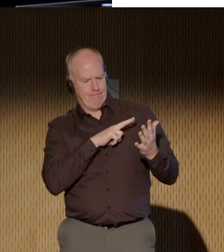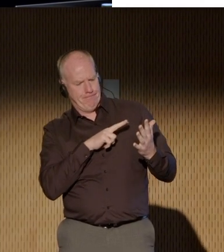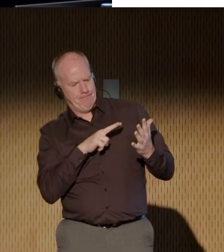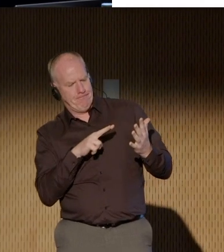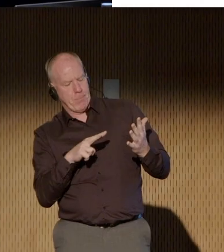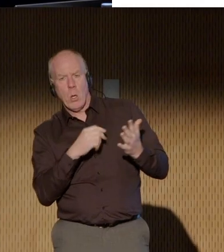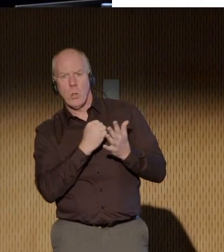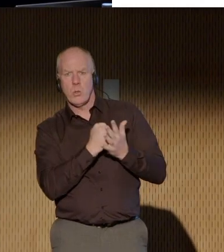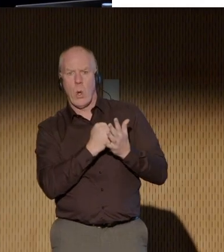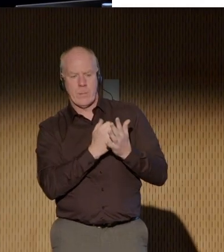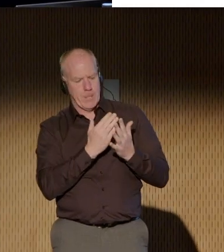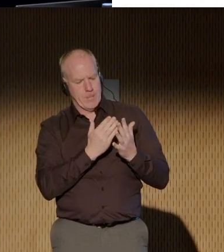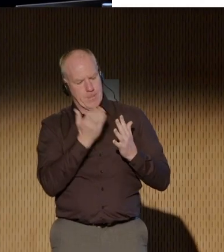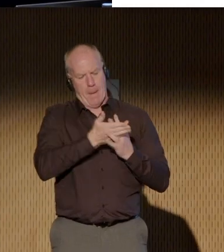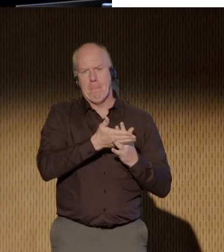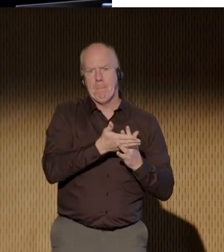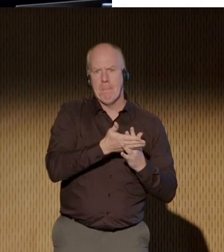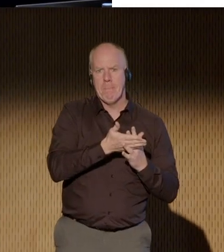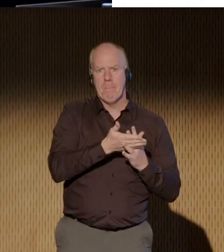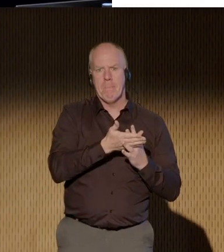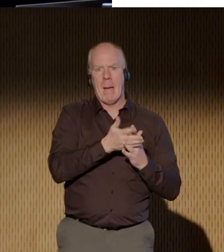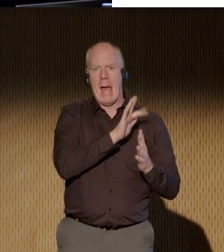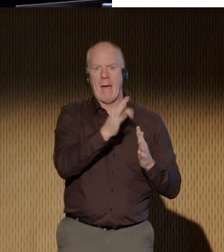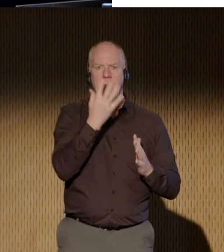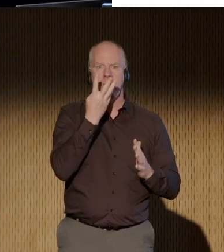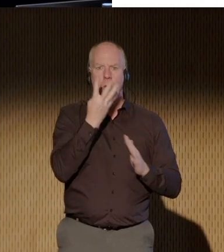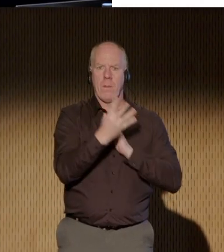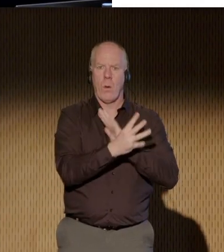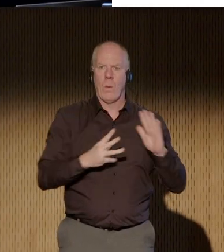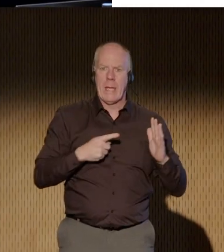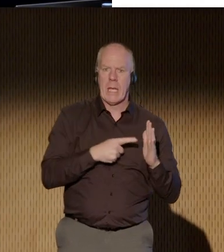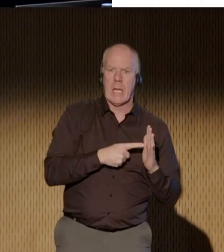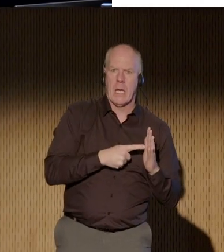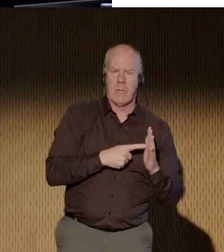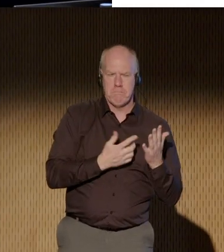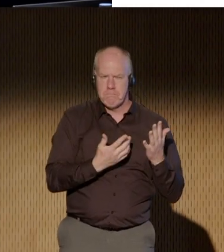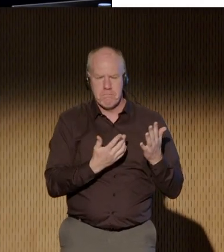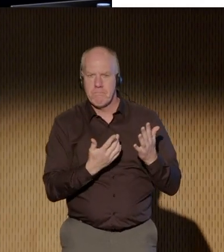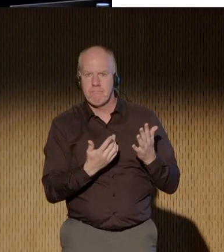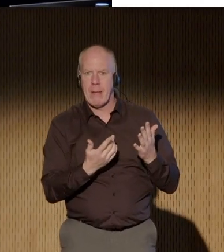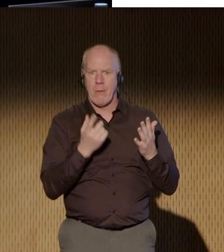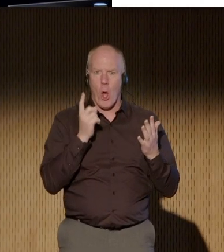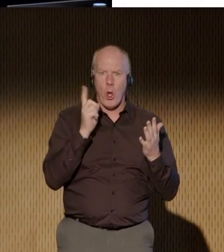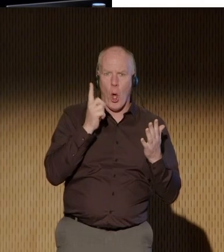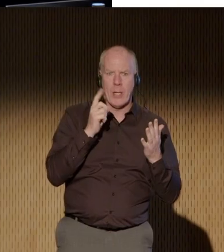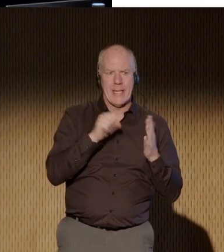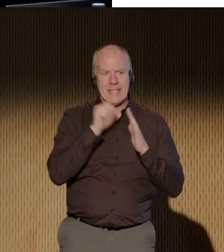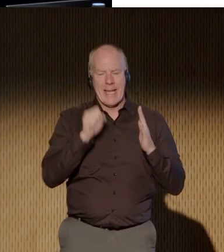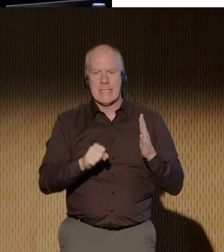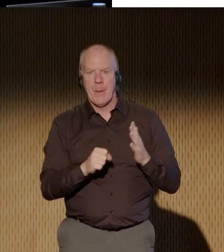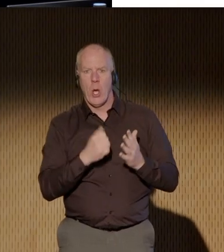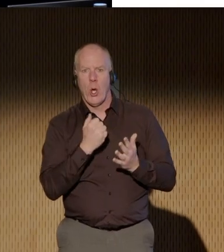students stop engaging after week four, is there an alert system, can a student advisor